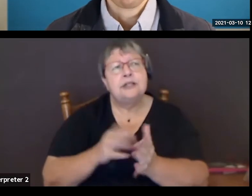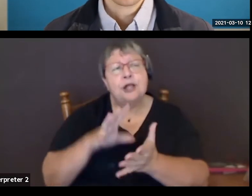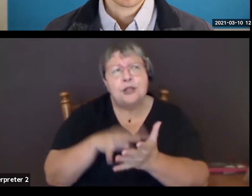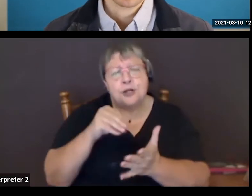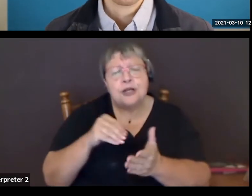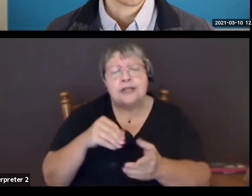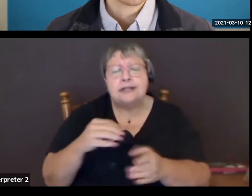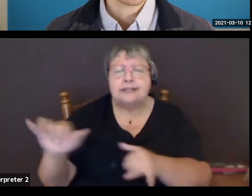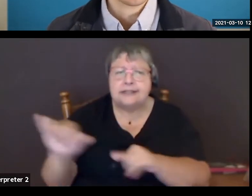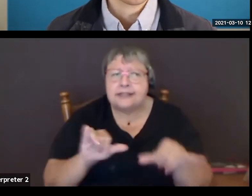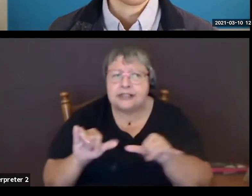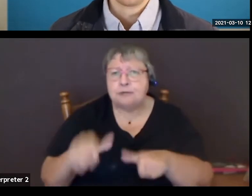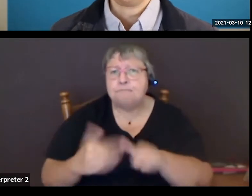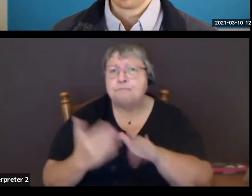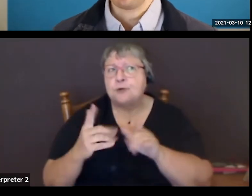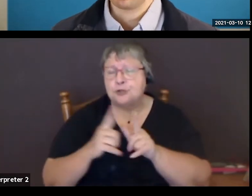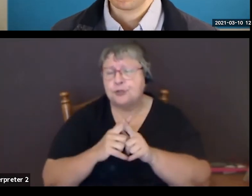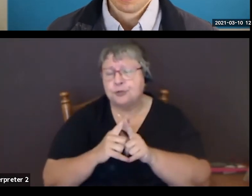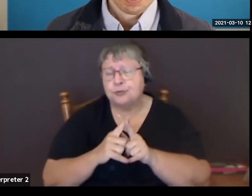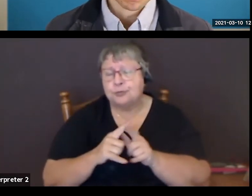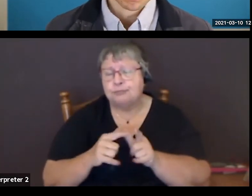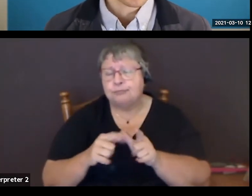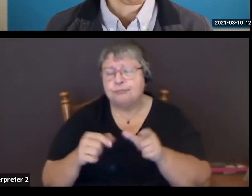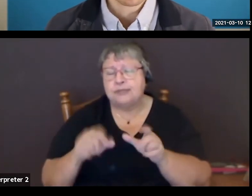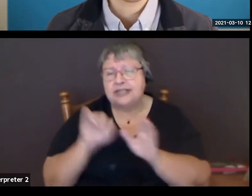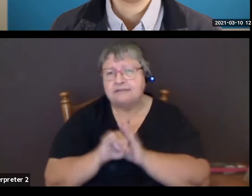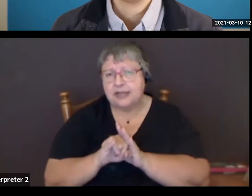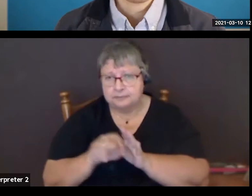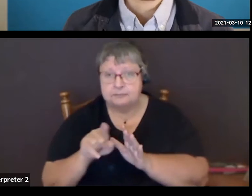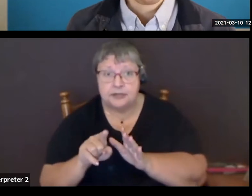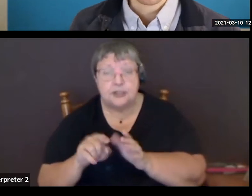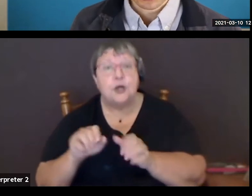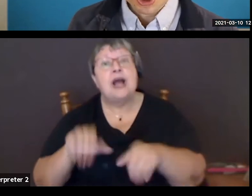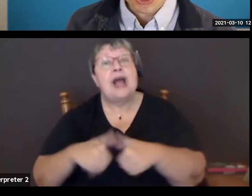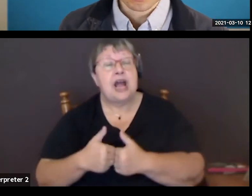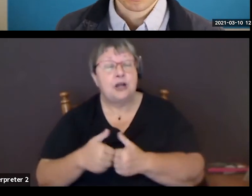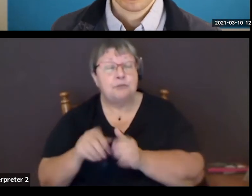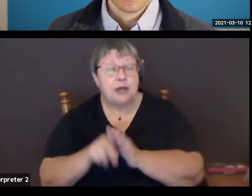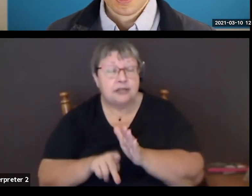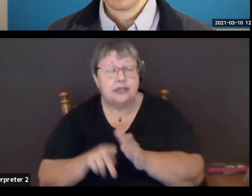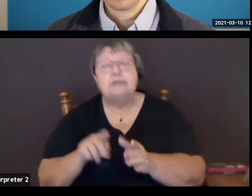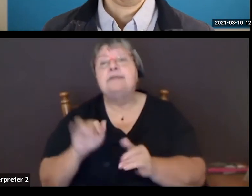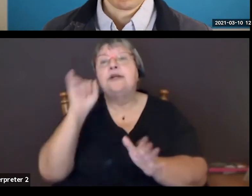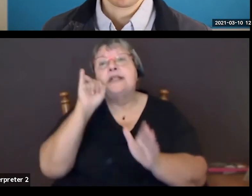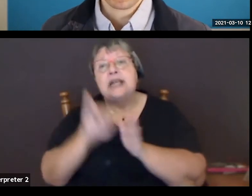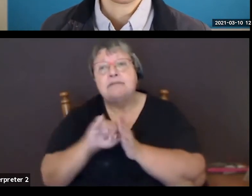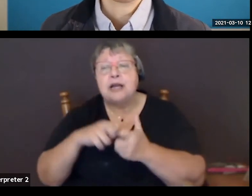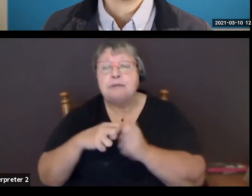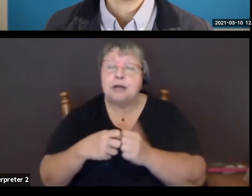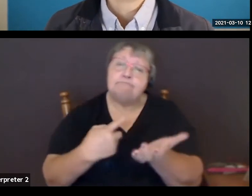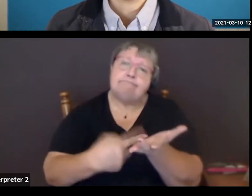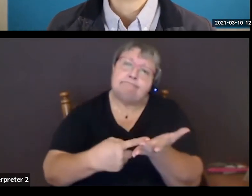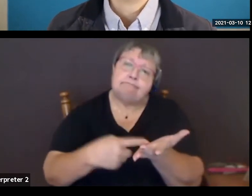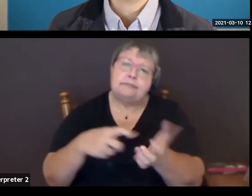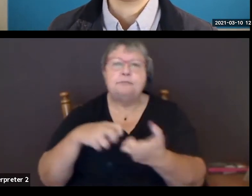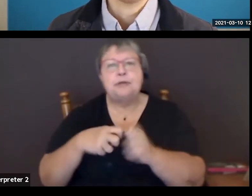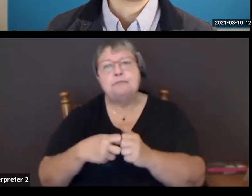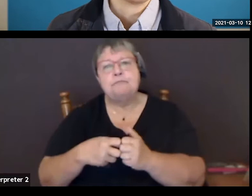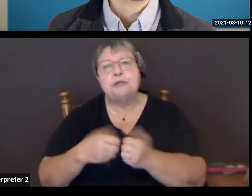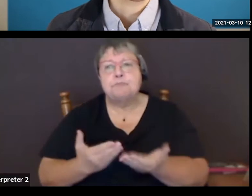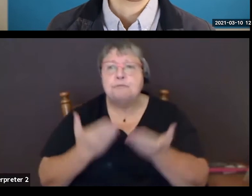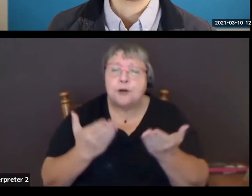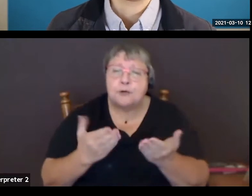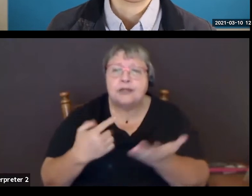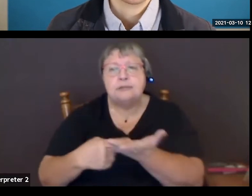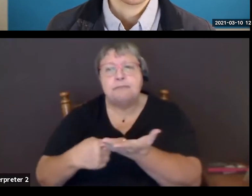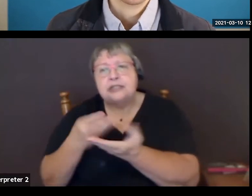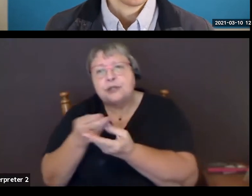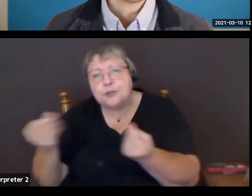Governance begins when someone identifies a problem. People debate the problem people propose solutions. And then people talk about ways to evaluate those policy solutions.